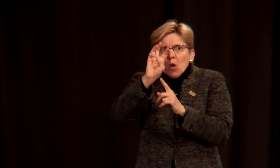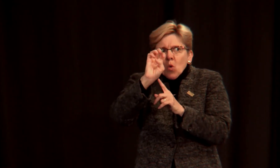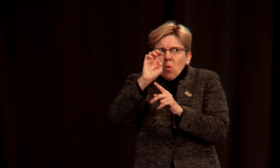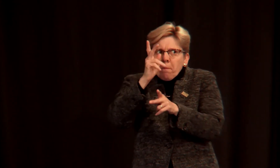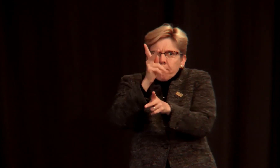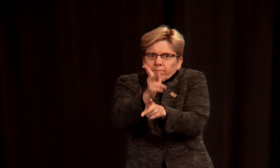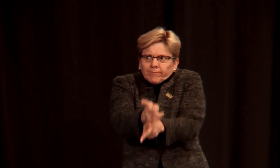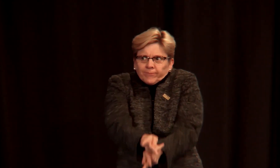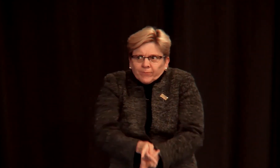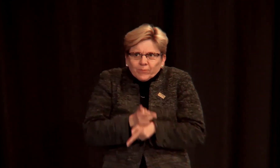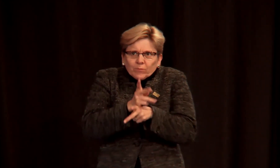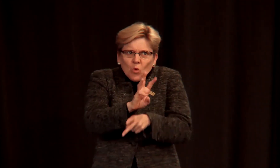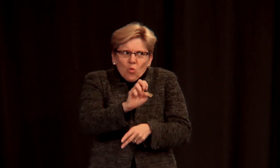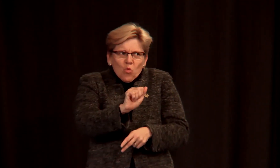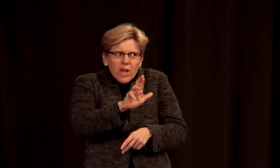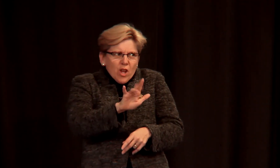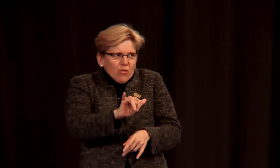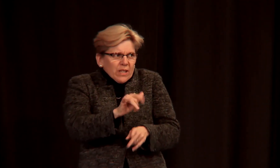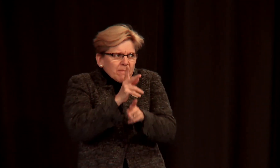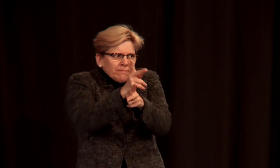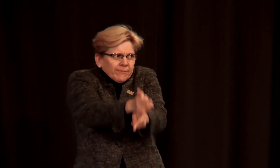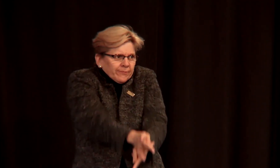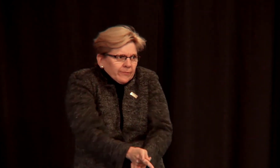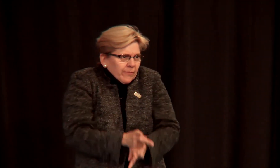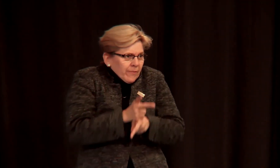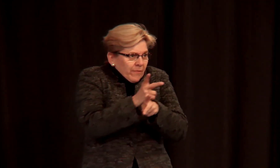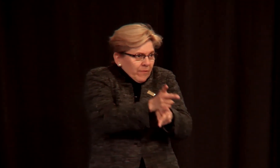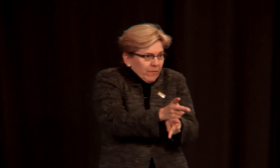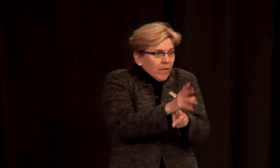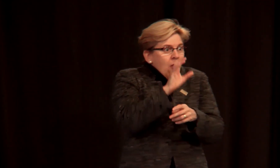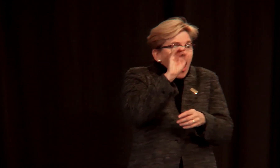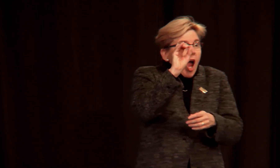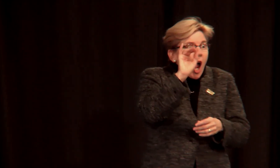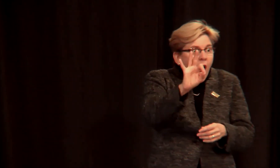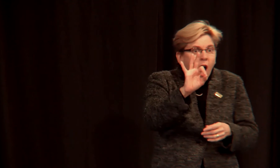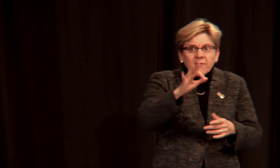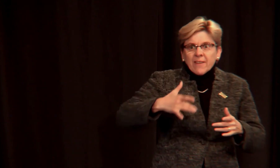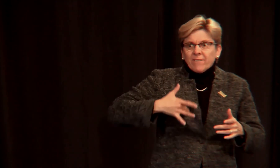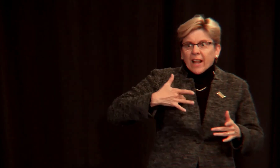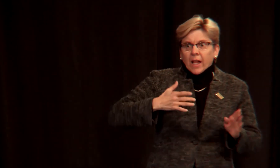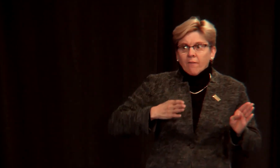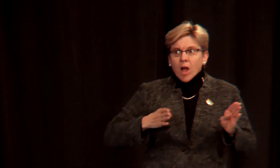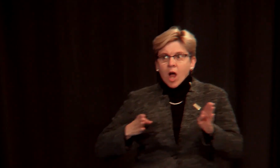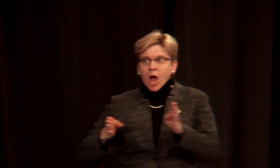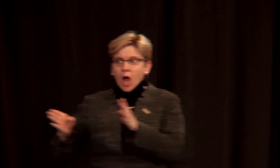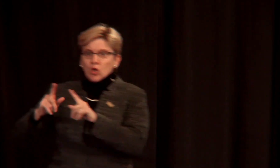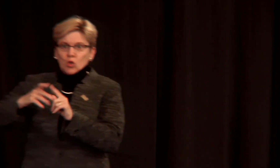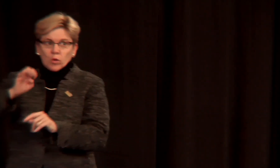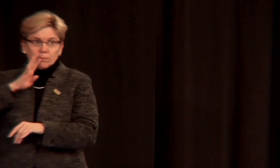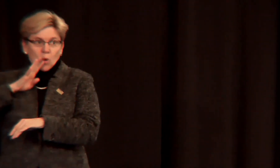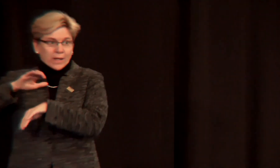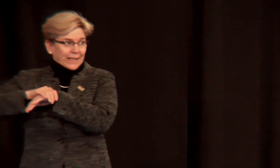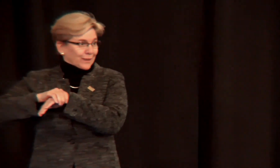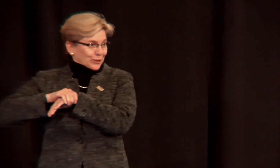be very, very careful of that feeling of leaning towards spoken English